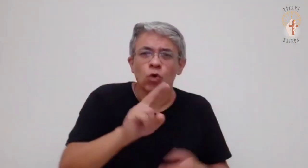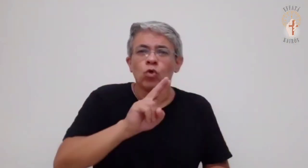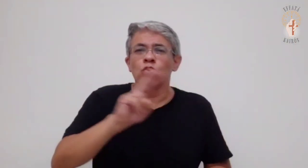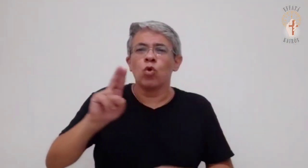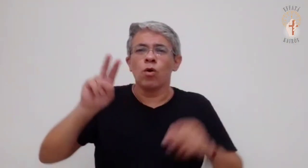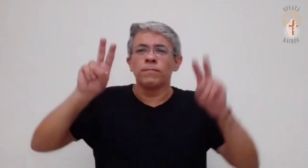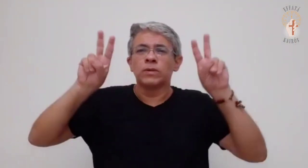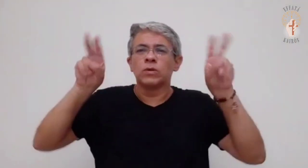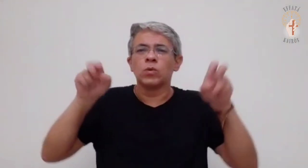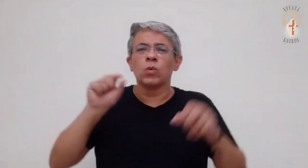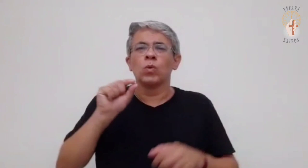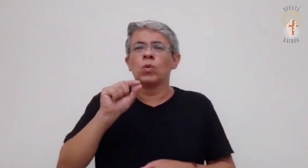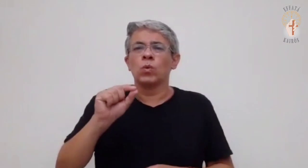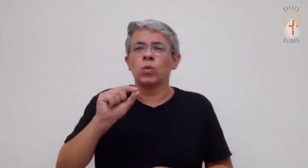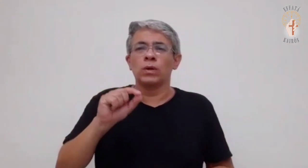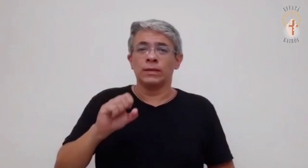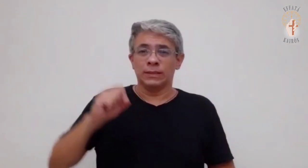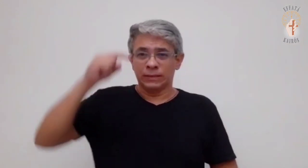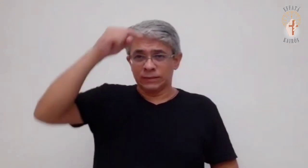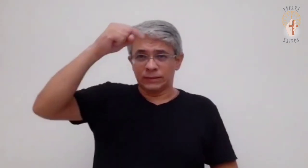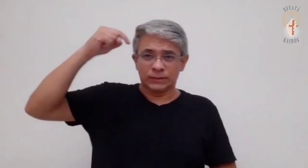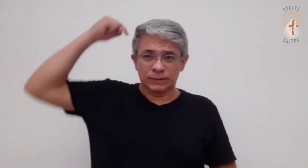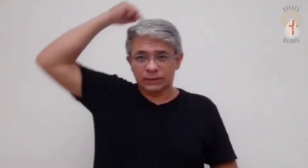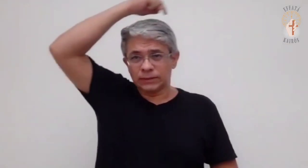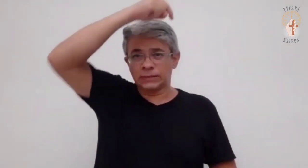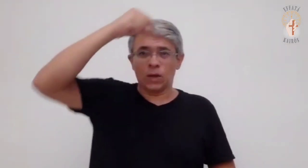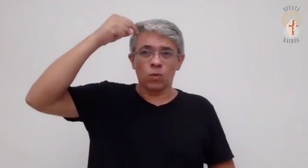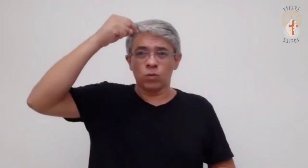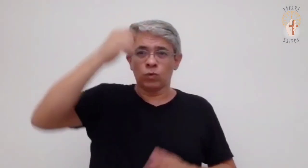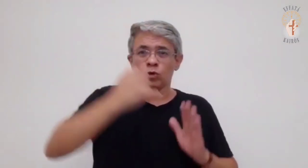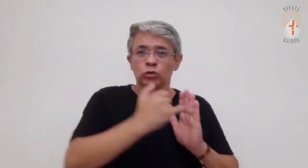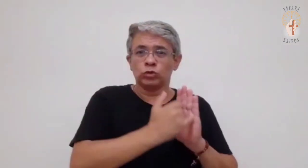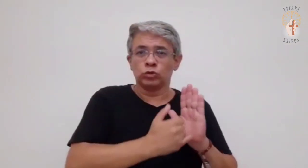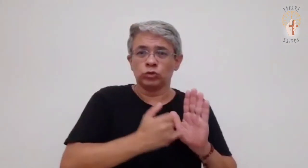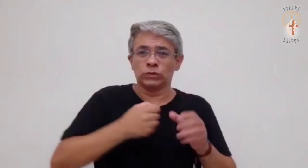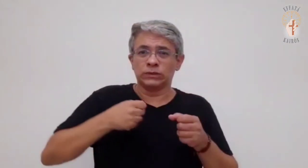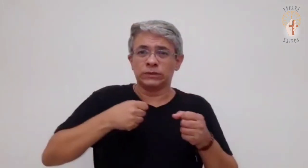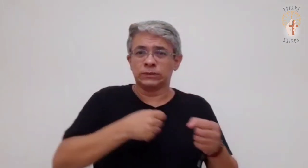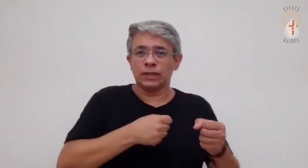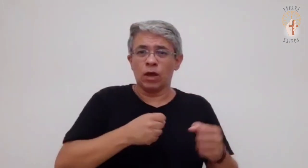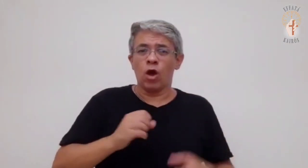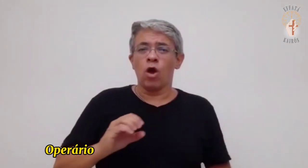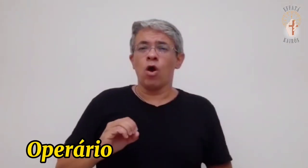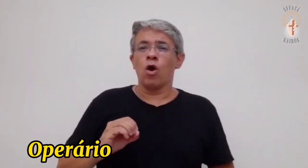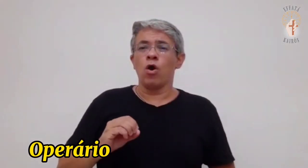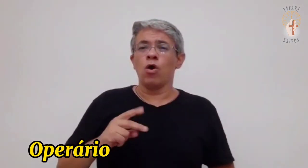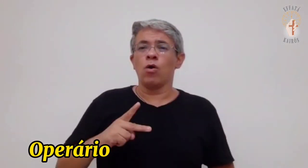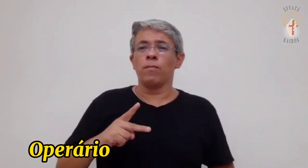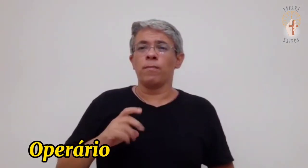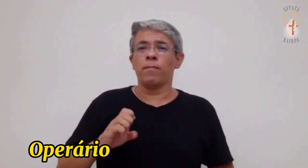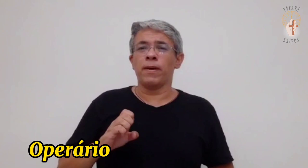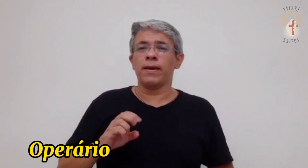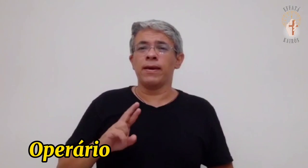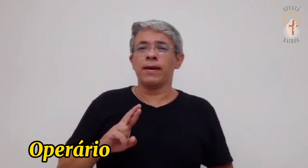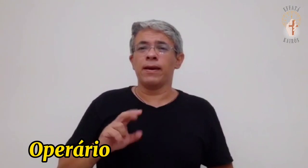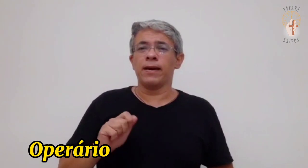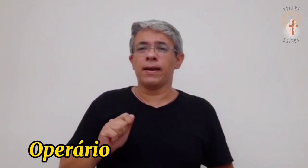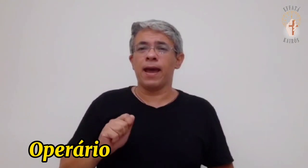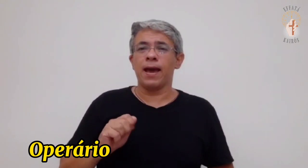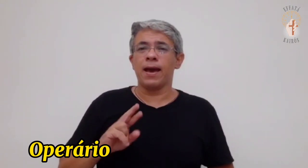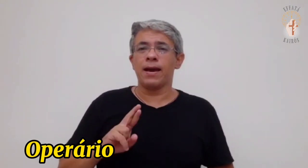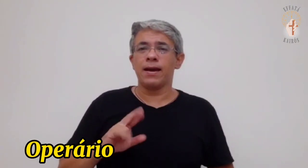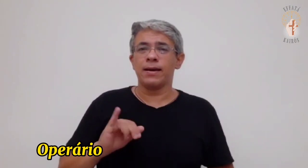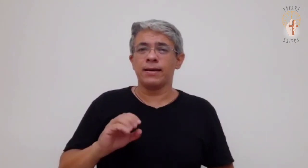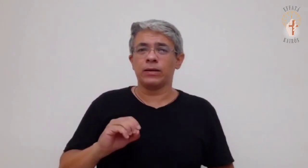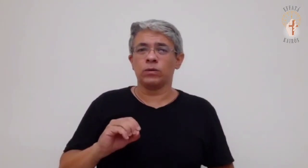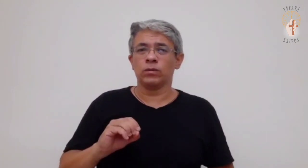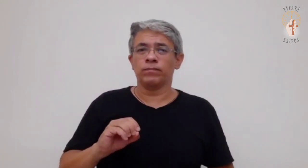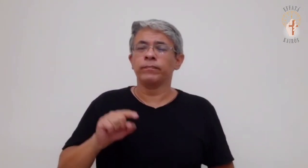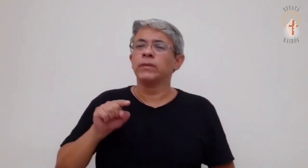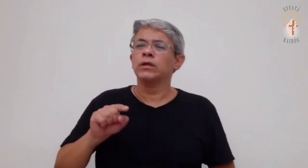the "Saint Joseph the worker" party.